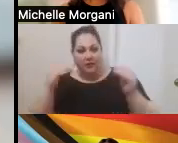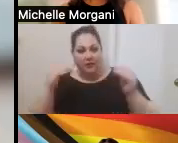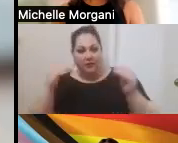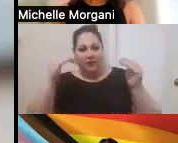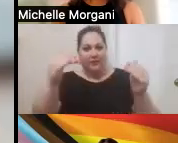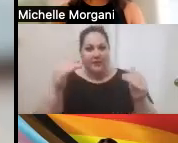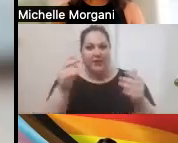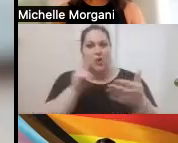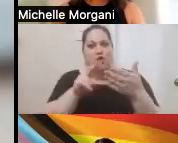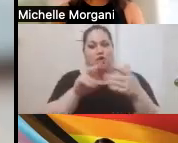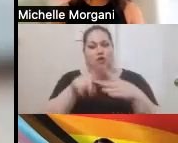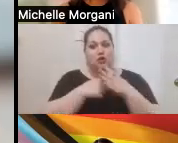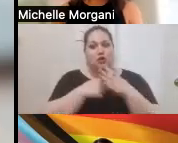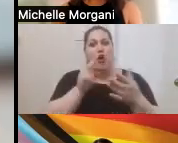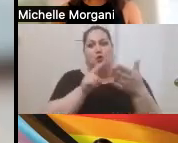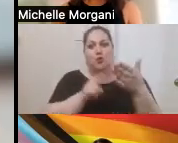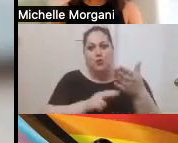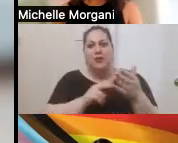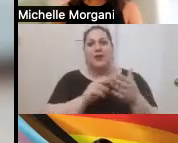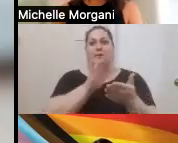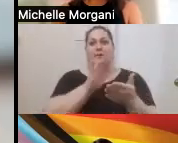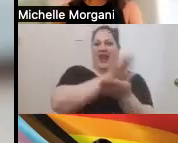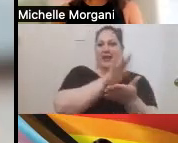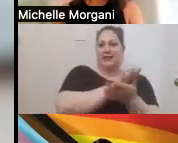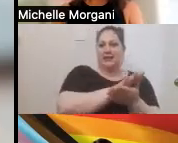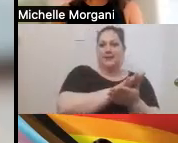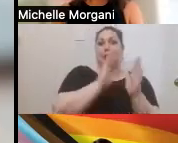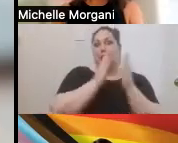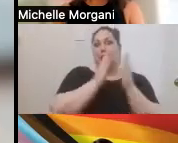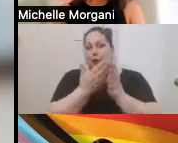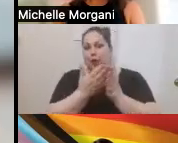the text to speech system, having already used it in another context.